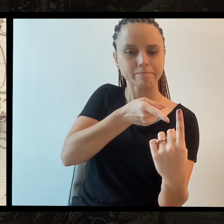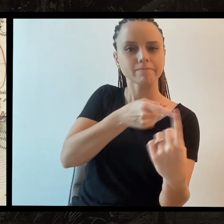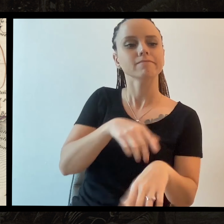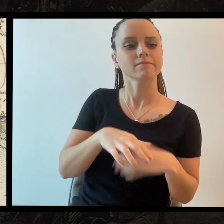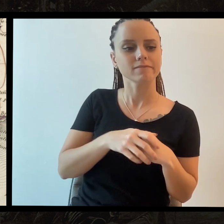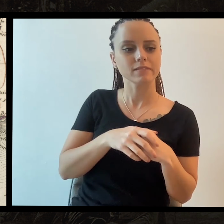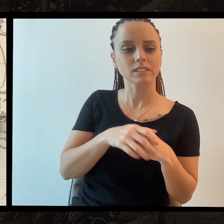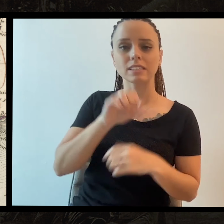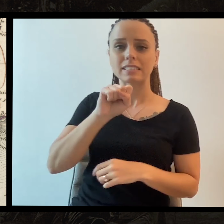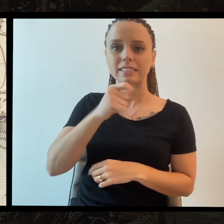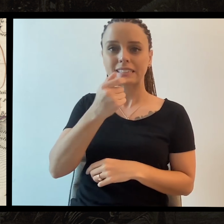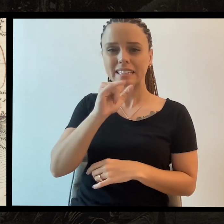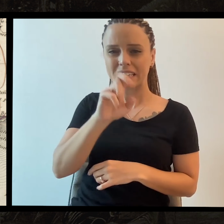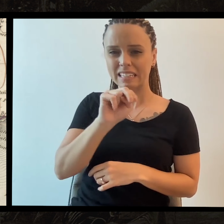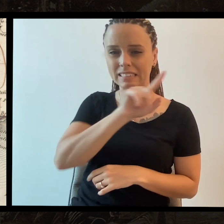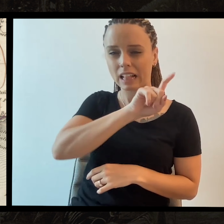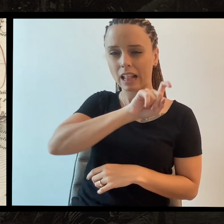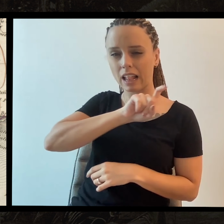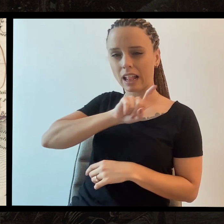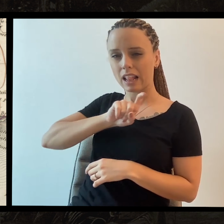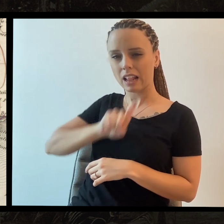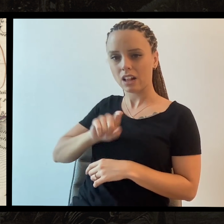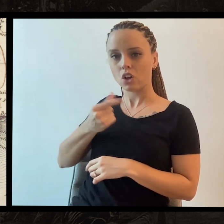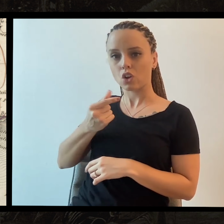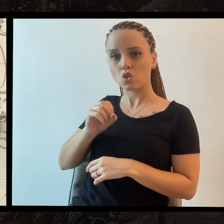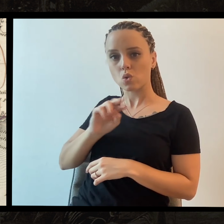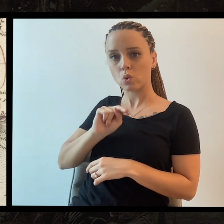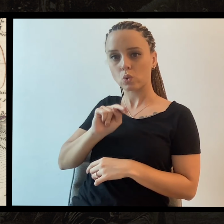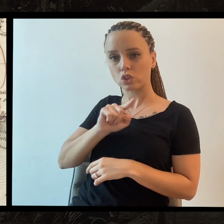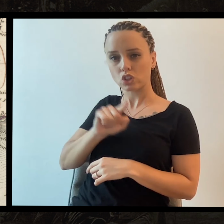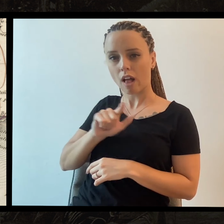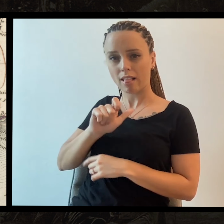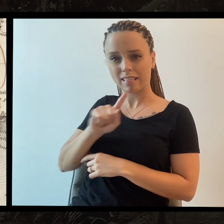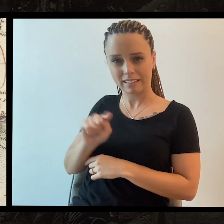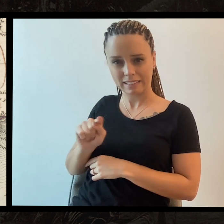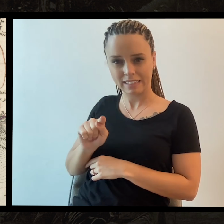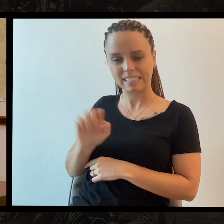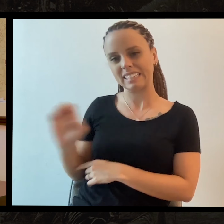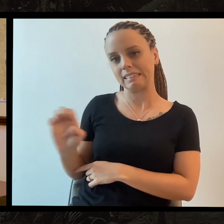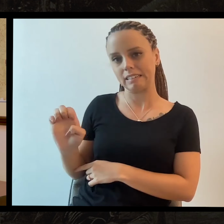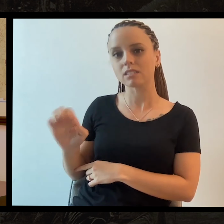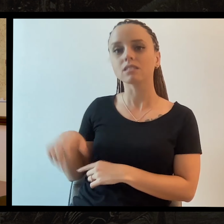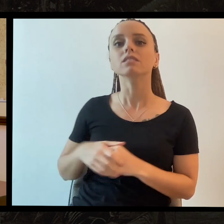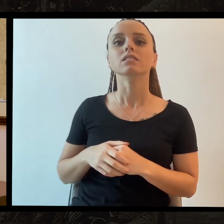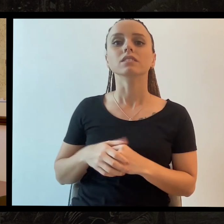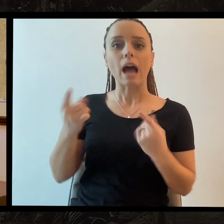and then again heads back up and he goes to Gonzales, which is just to the east of San Antonio. So Juan Seguín gets to Gonzales.